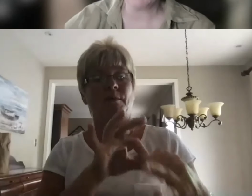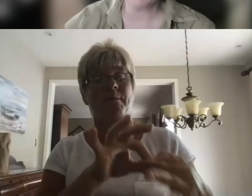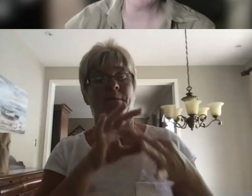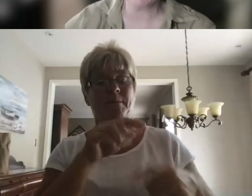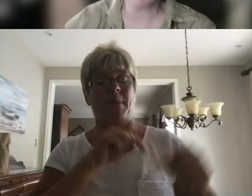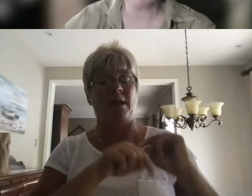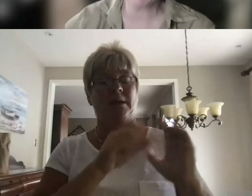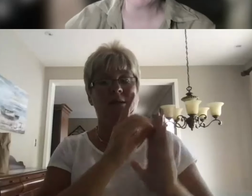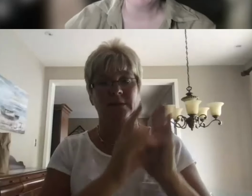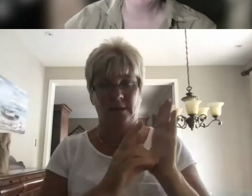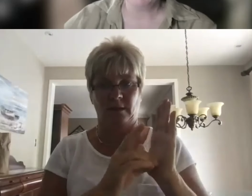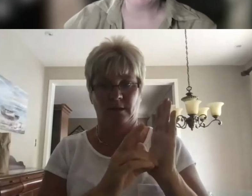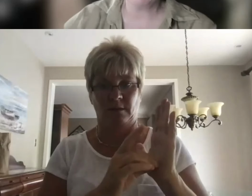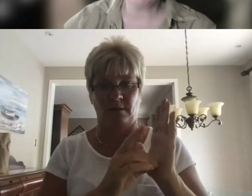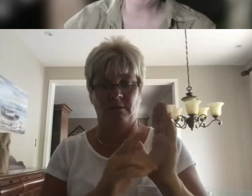I think it goes